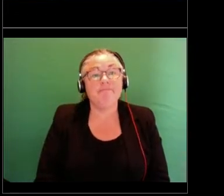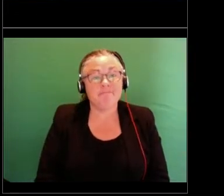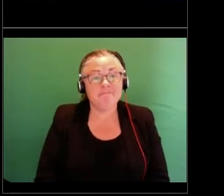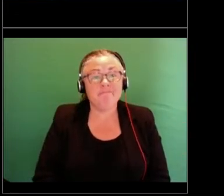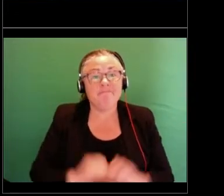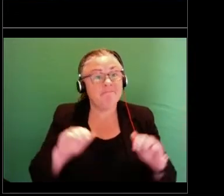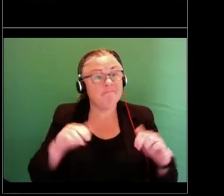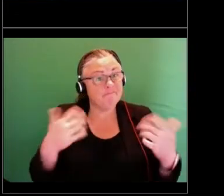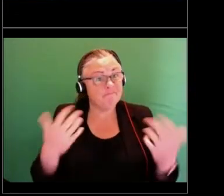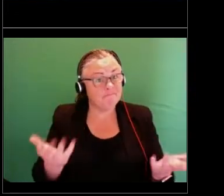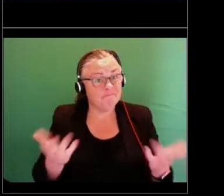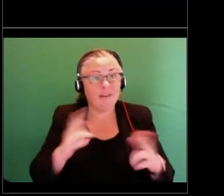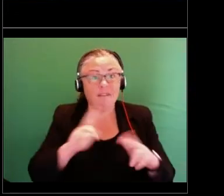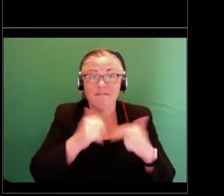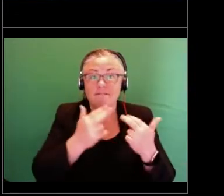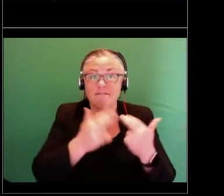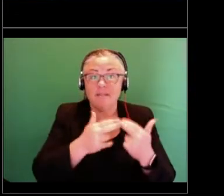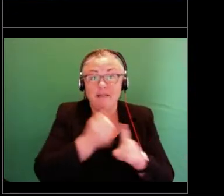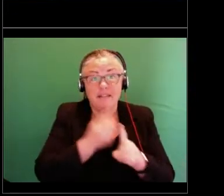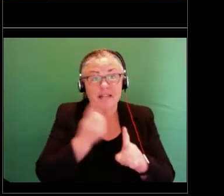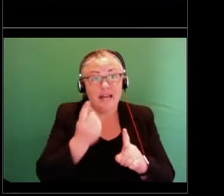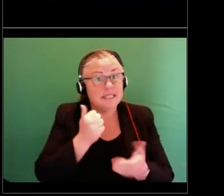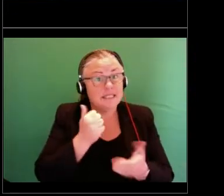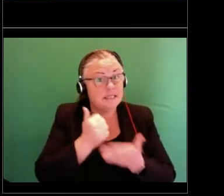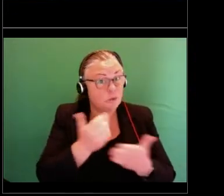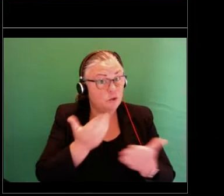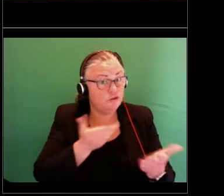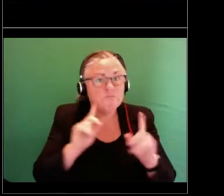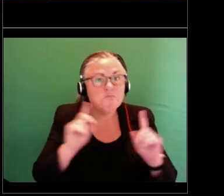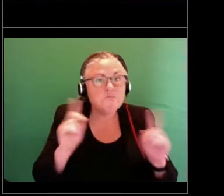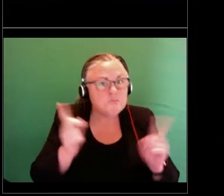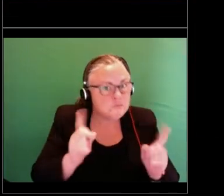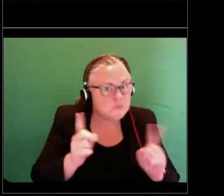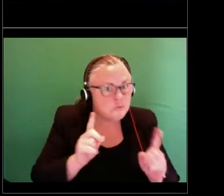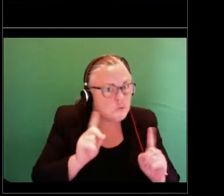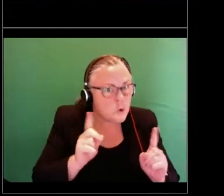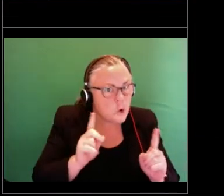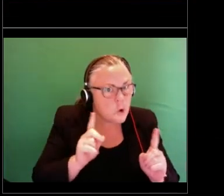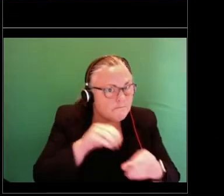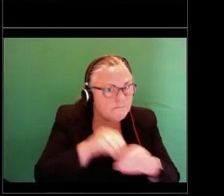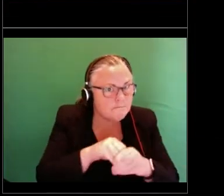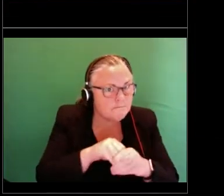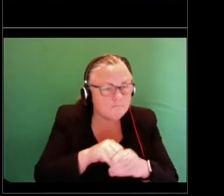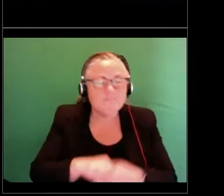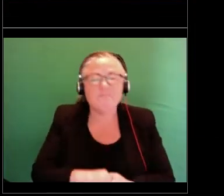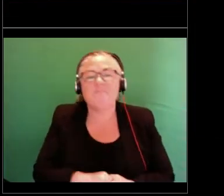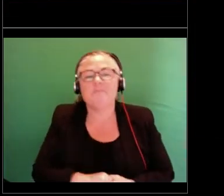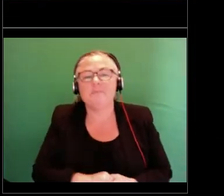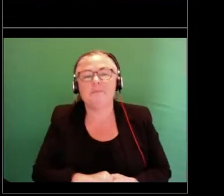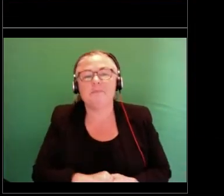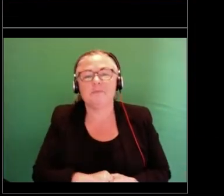and there's also an emphasis on I guess electronic delivery of those services as well, so we're